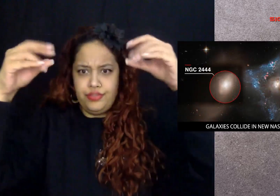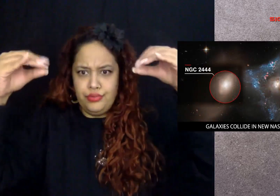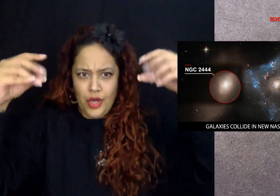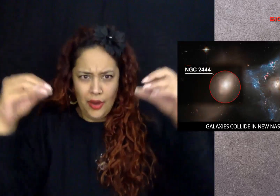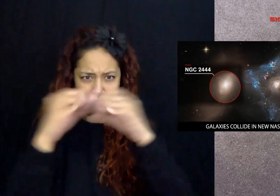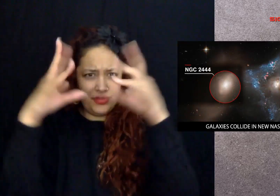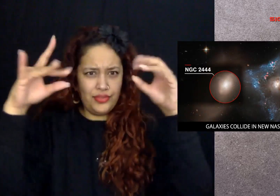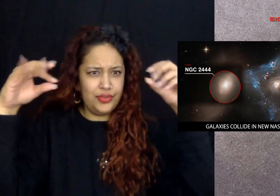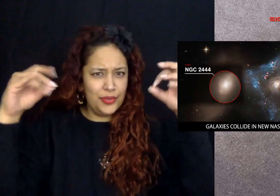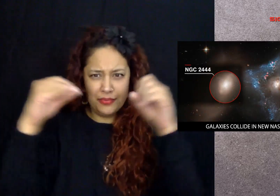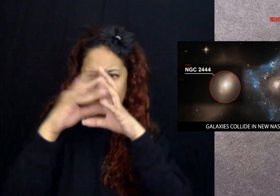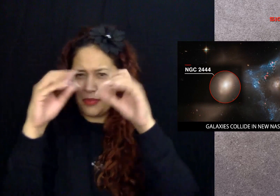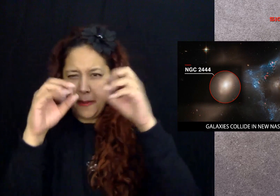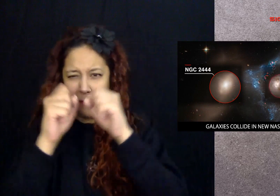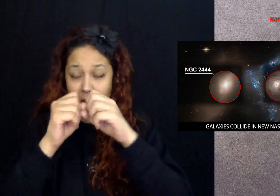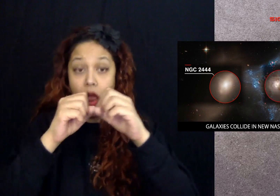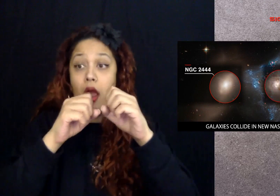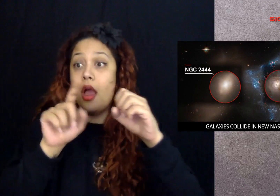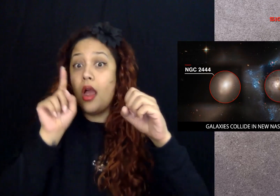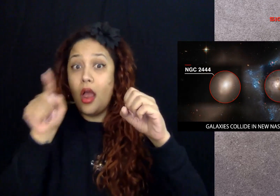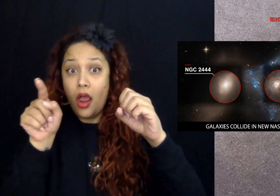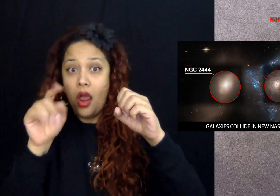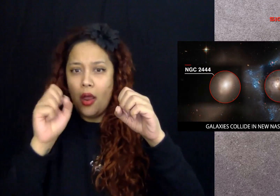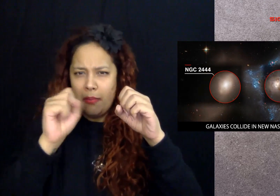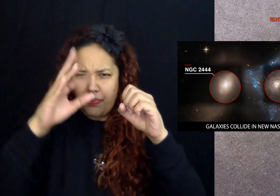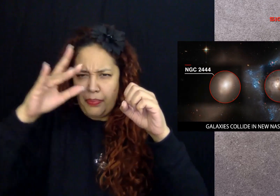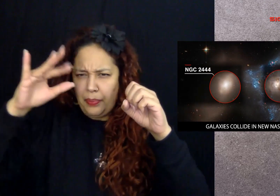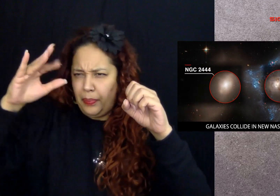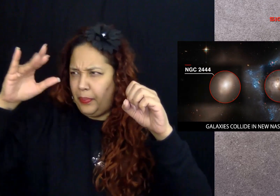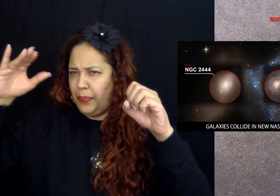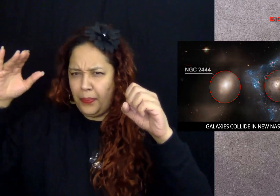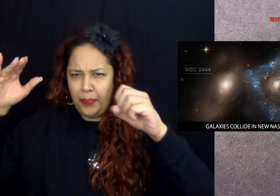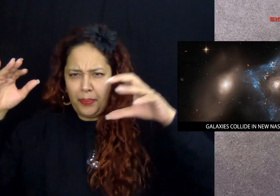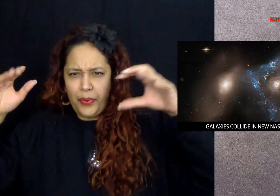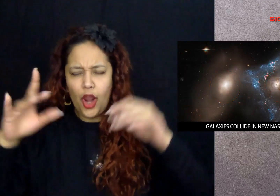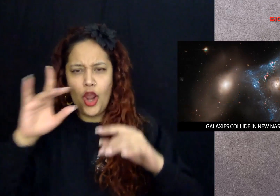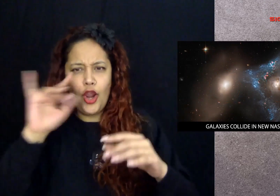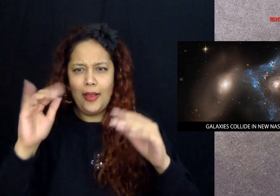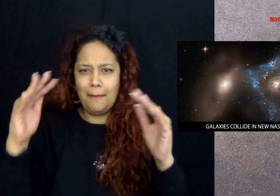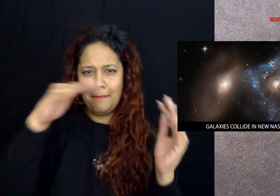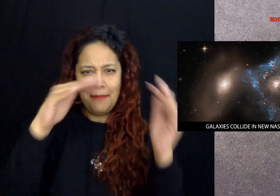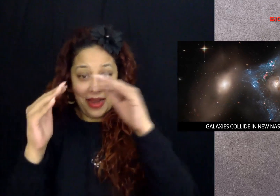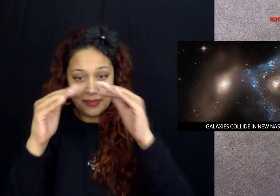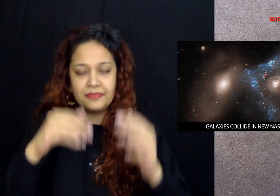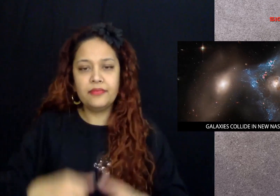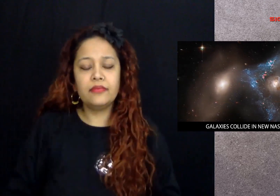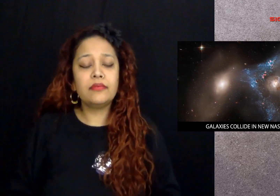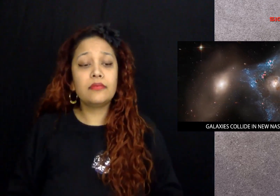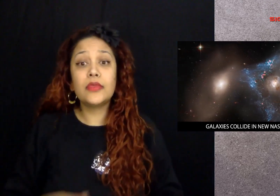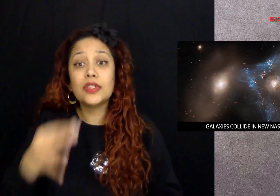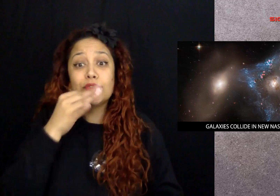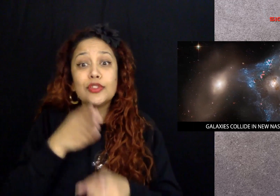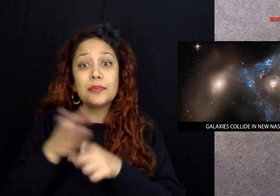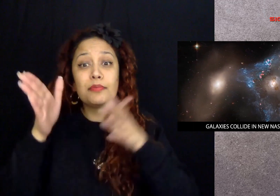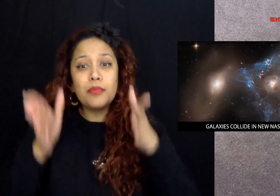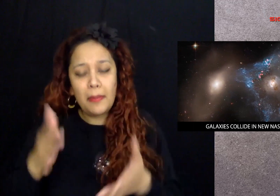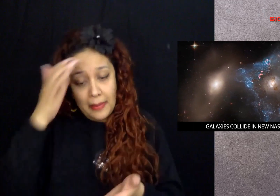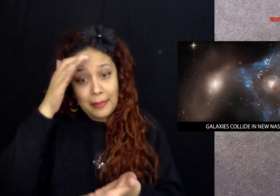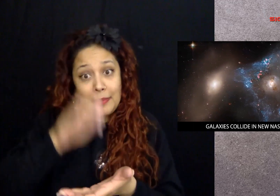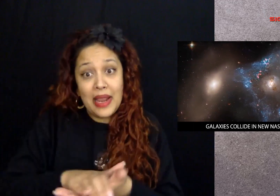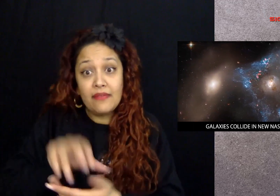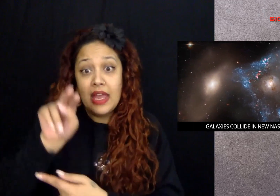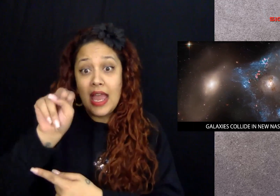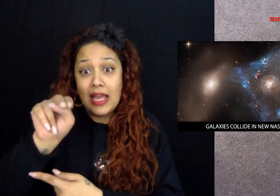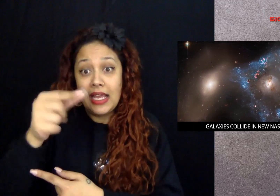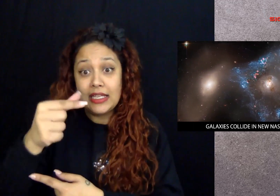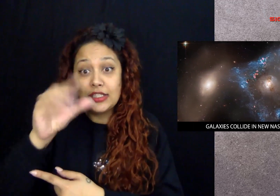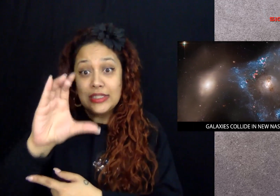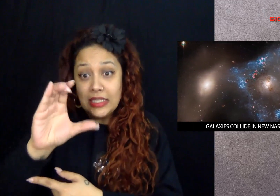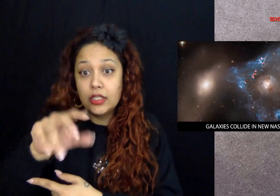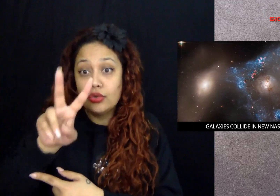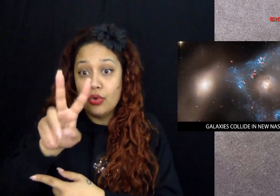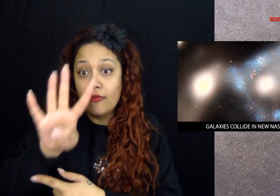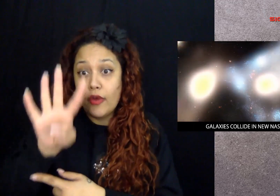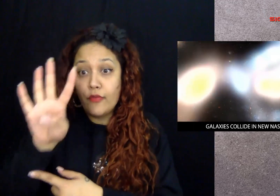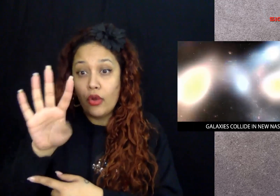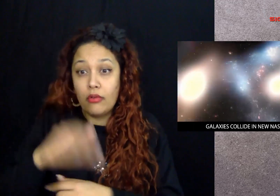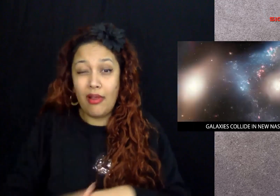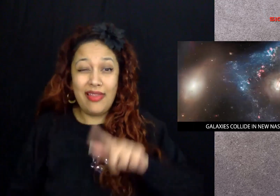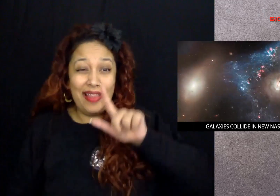NGC 2444 and galaxy NCG 2445 passing through one another igniting a literal battle of domination